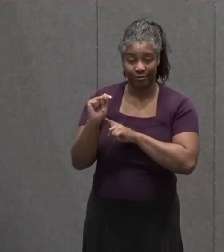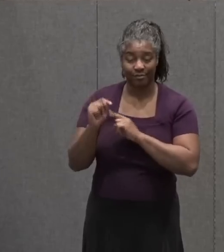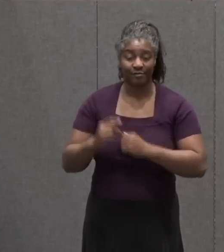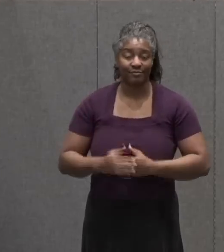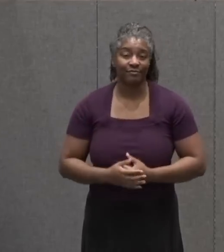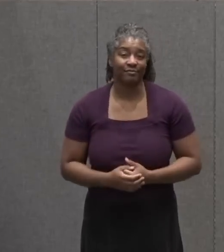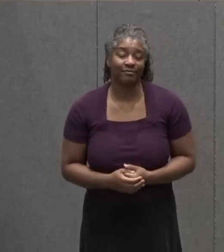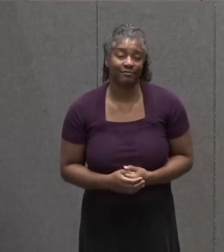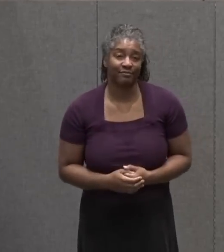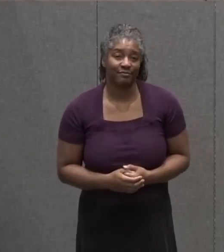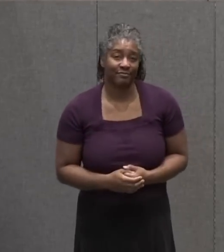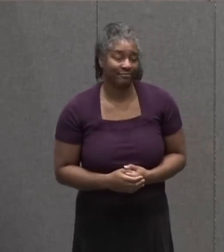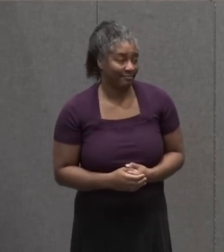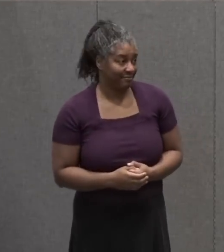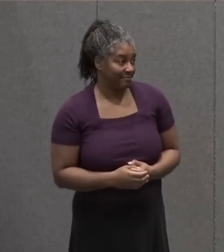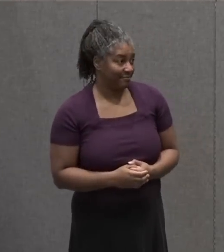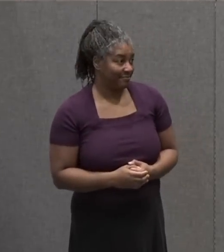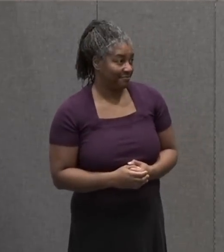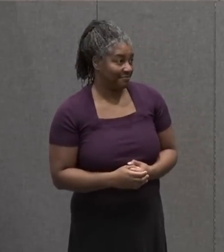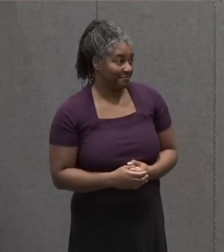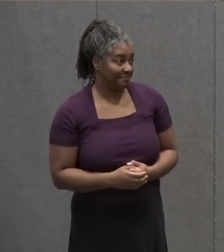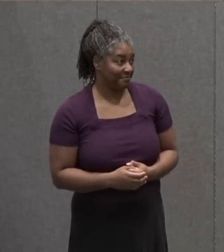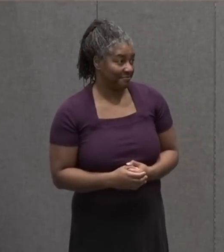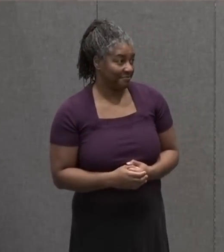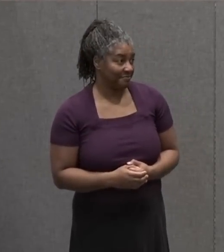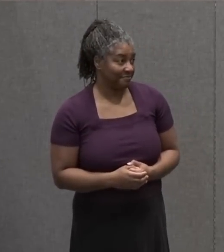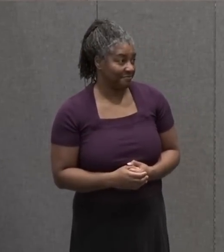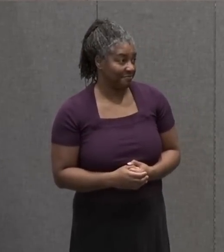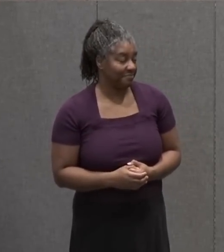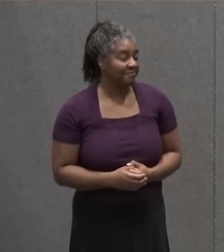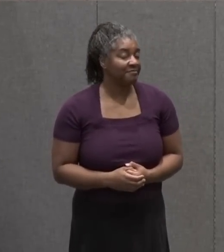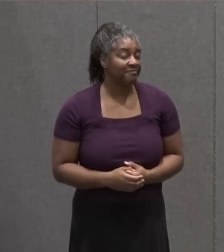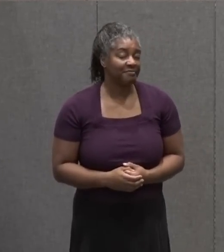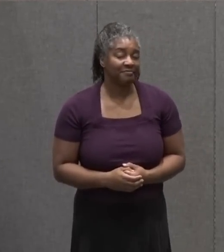My third favorite word from this story was imagine